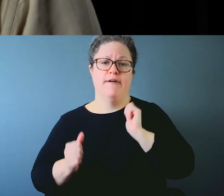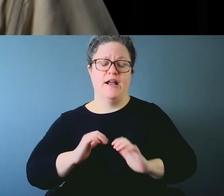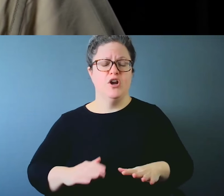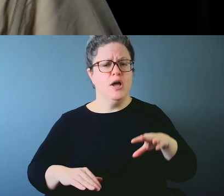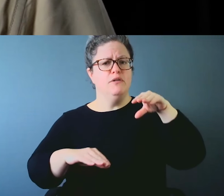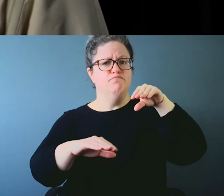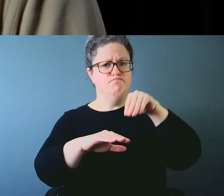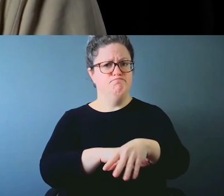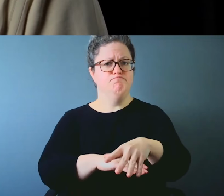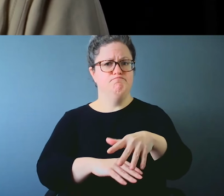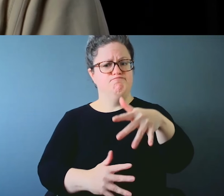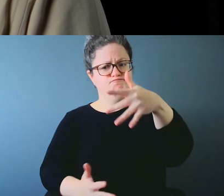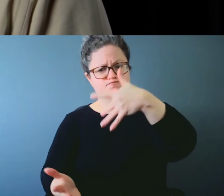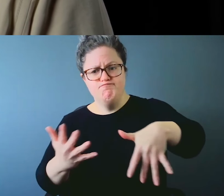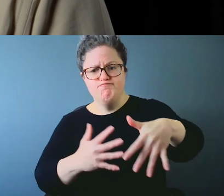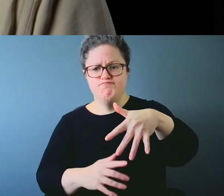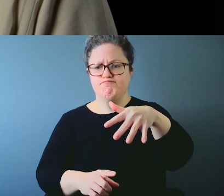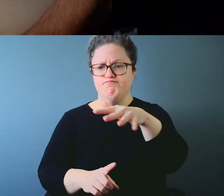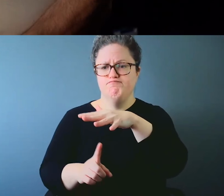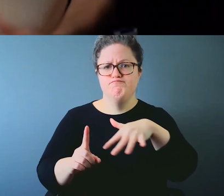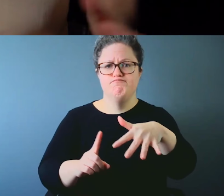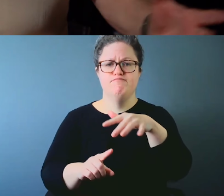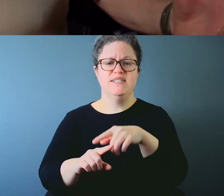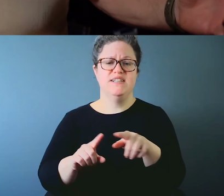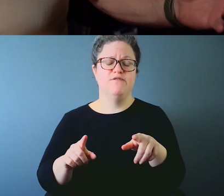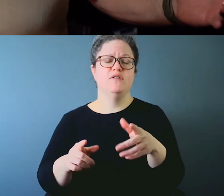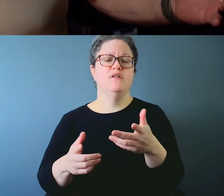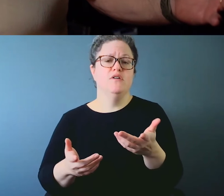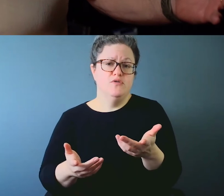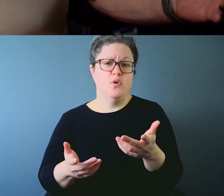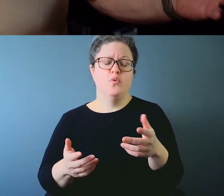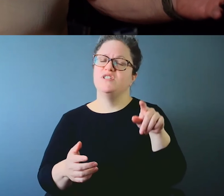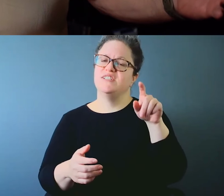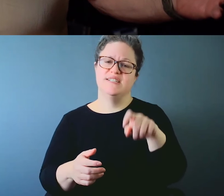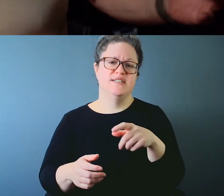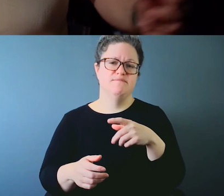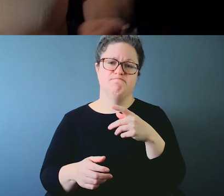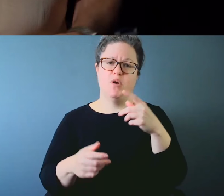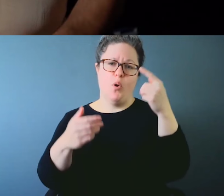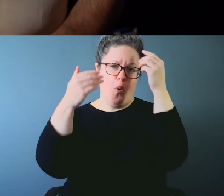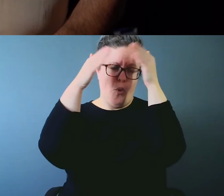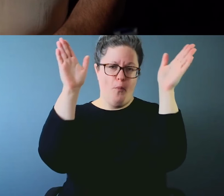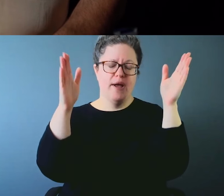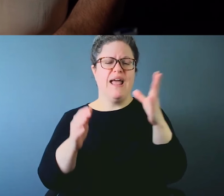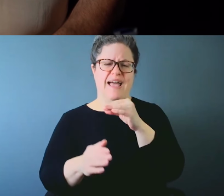the dynamic is going to be different for sure. So keep yourself completely open and learn from them.